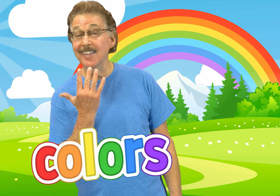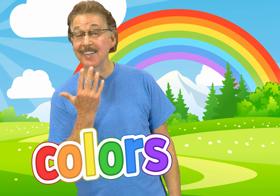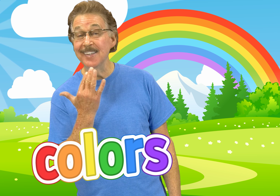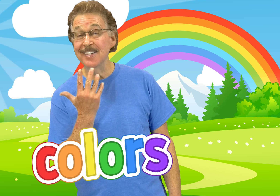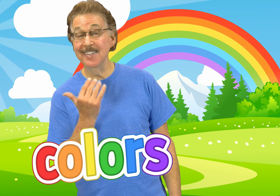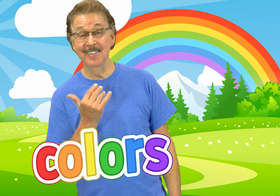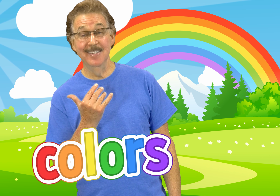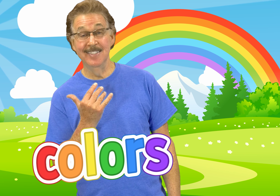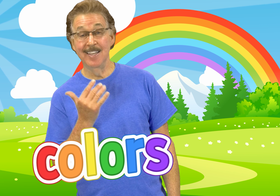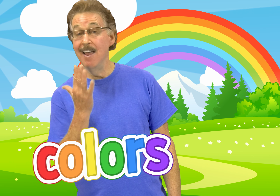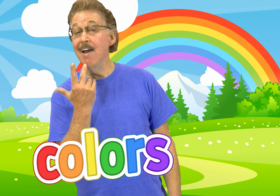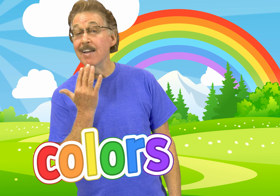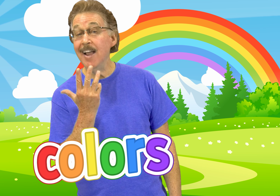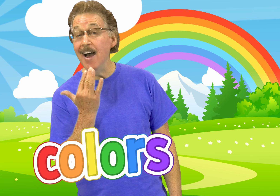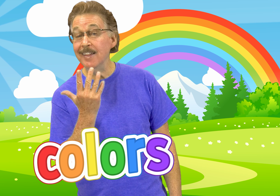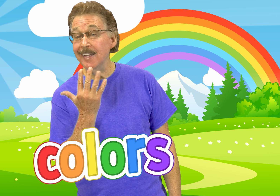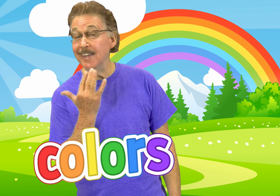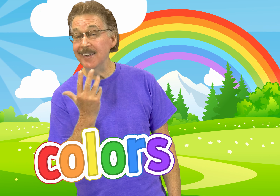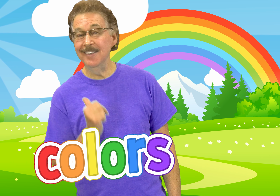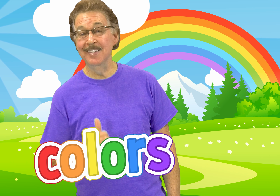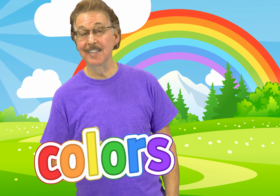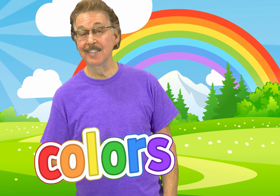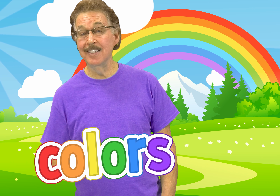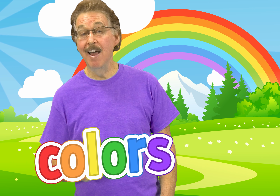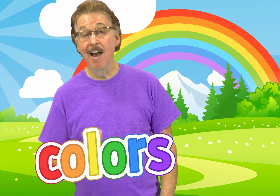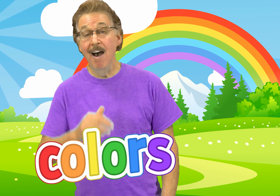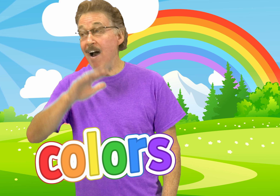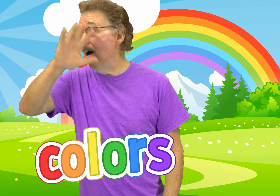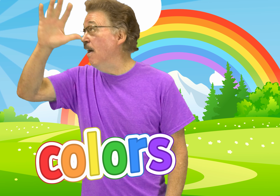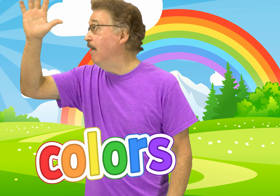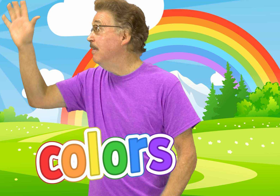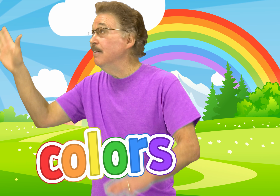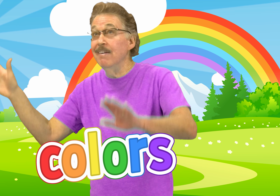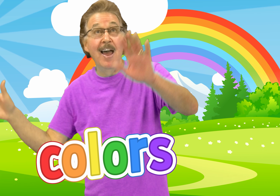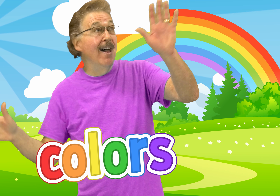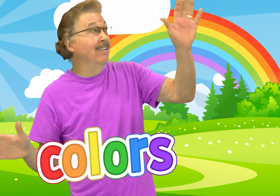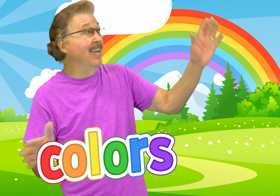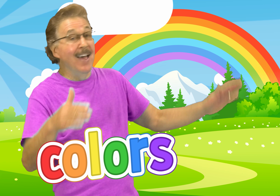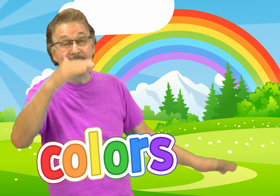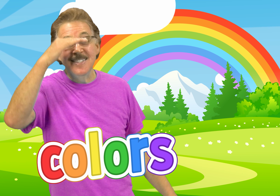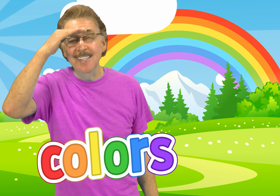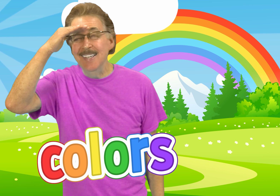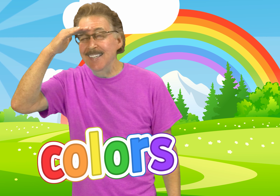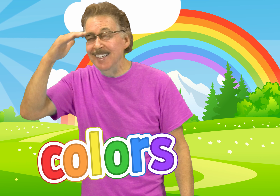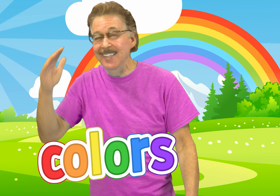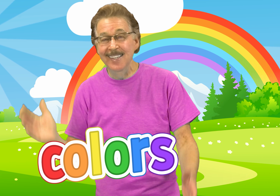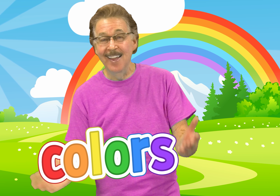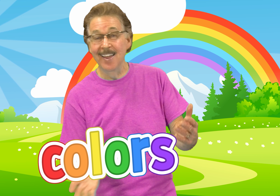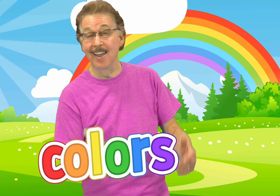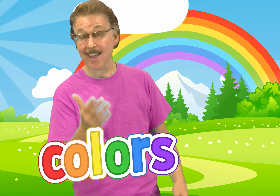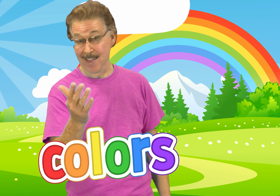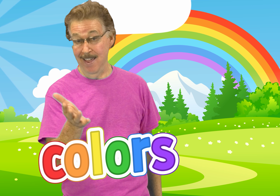Colors, colors all around I see